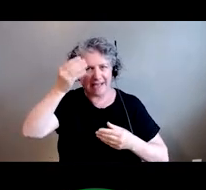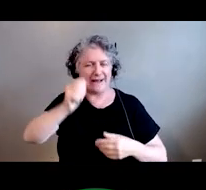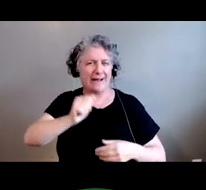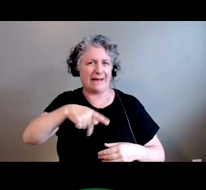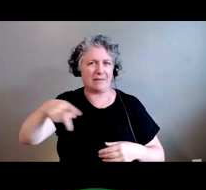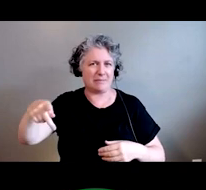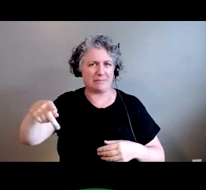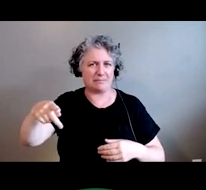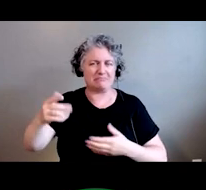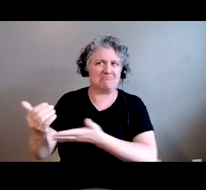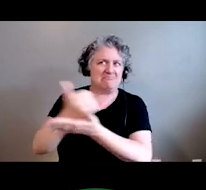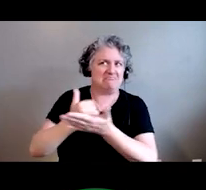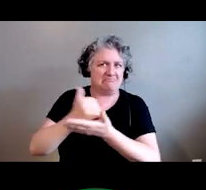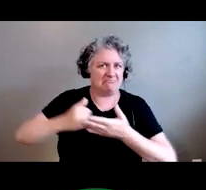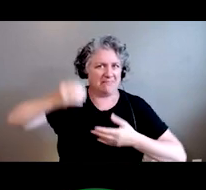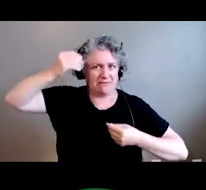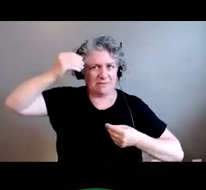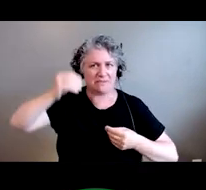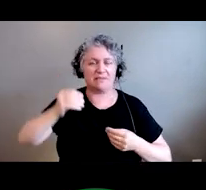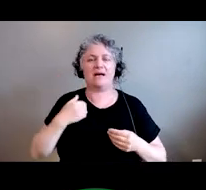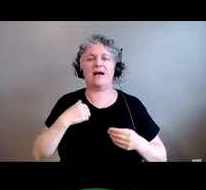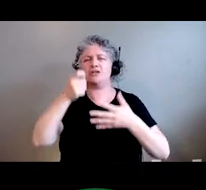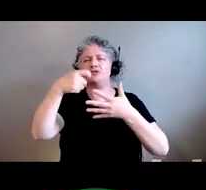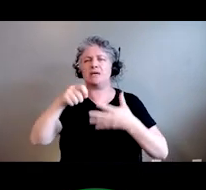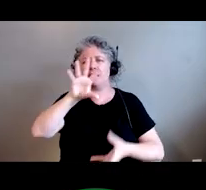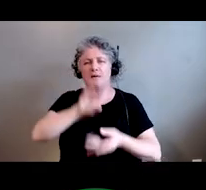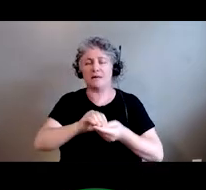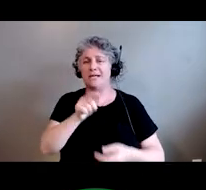common infrastructure we might find in an outdoor tourism and wreck setting.